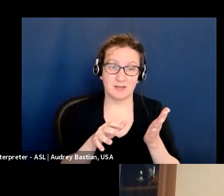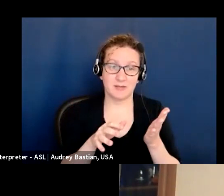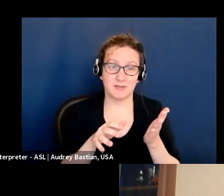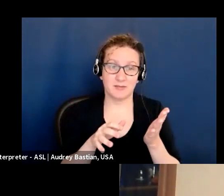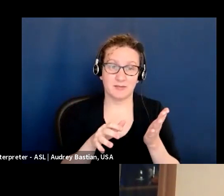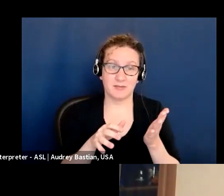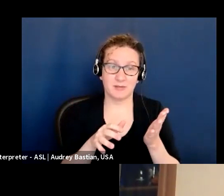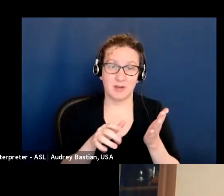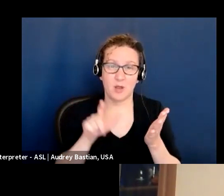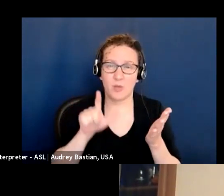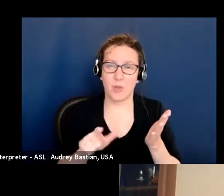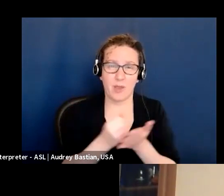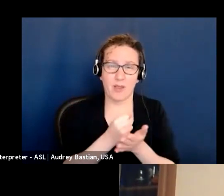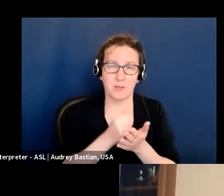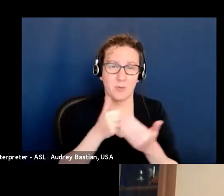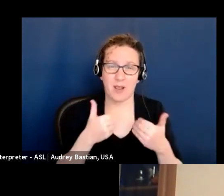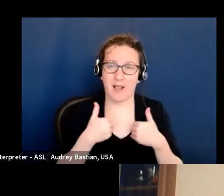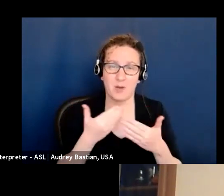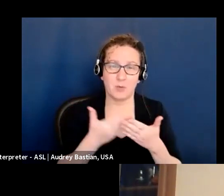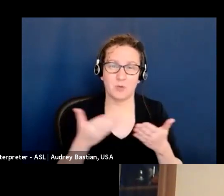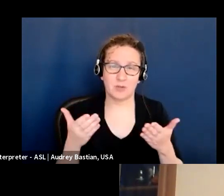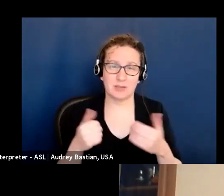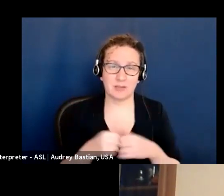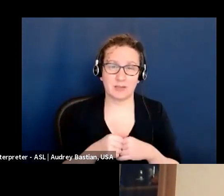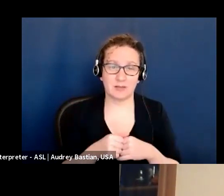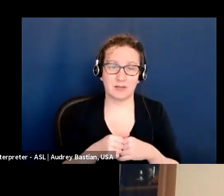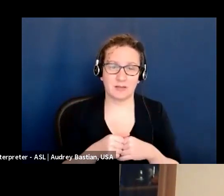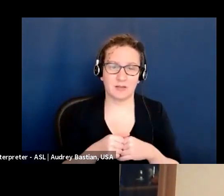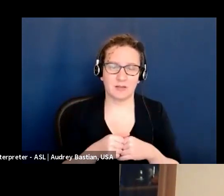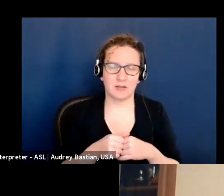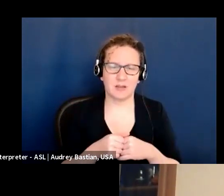income and don't have the resources. And I want those students to also have these